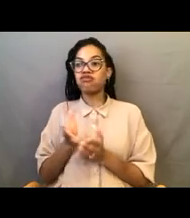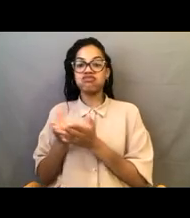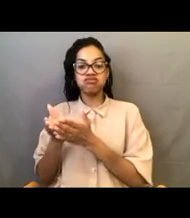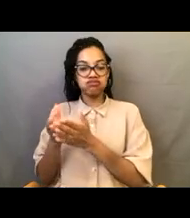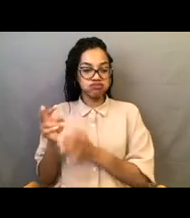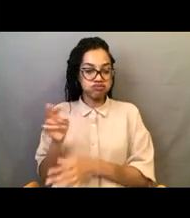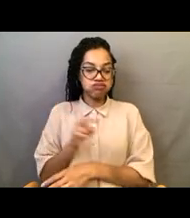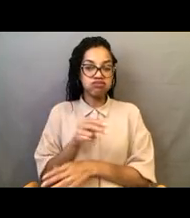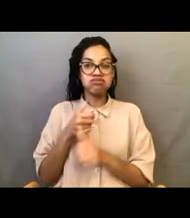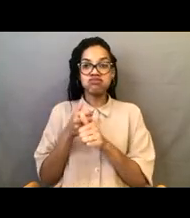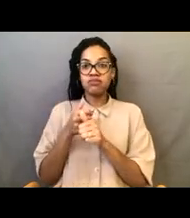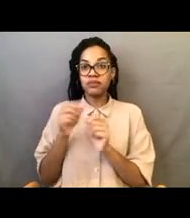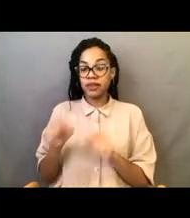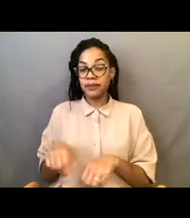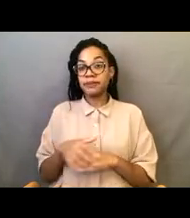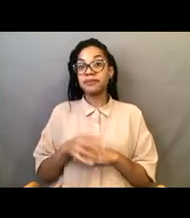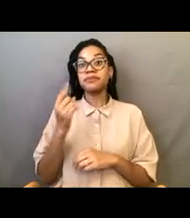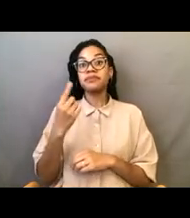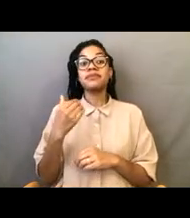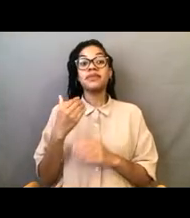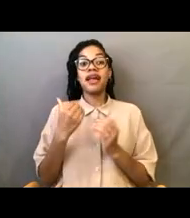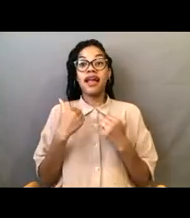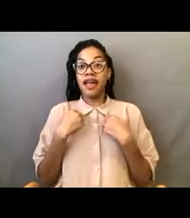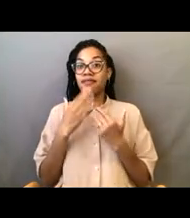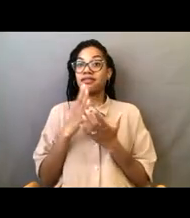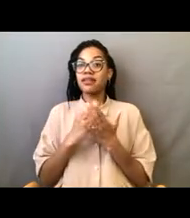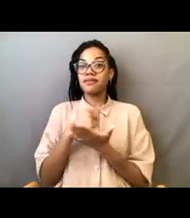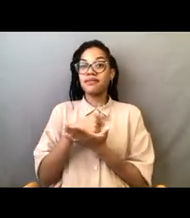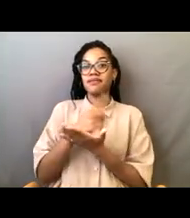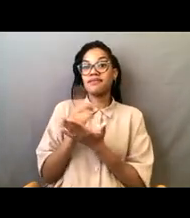and some boat navigation features, so we can see where we are and decide